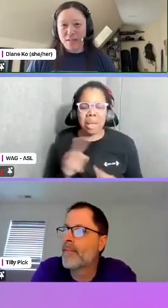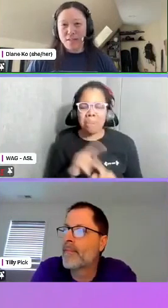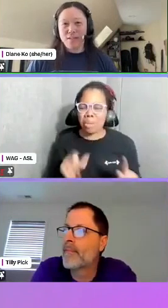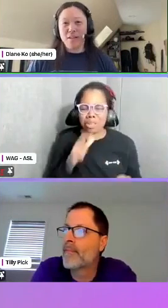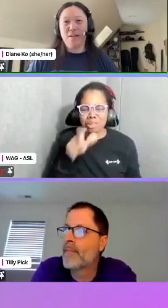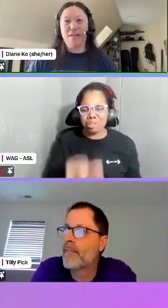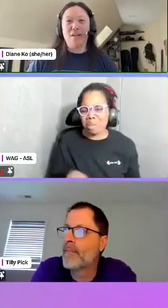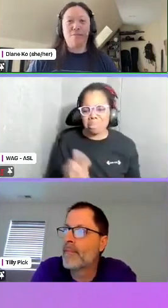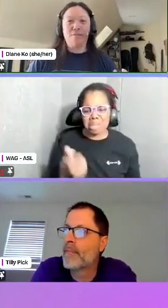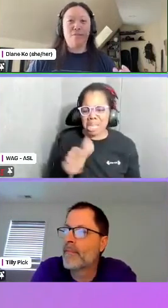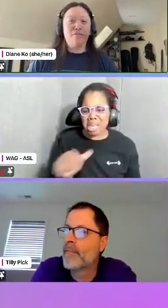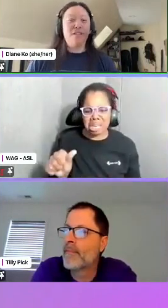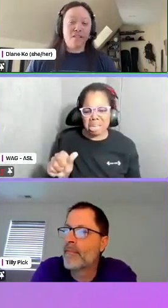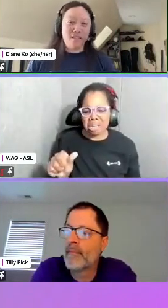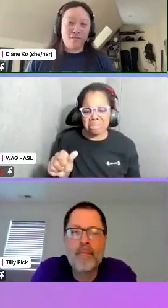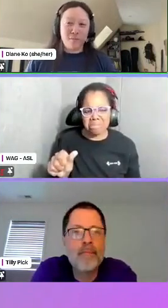issues. How to write code that's good for unit testing.